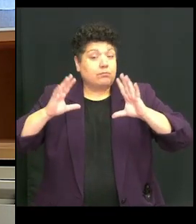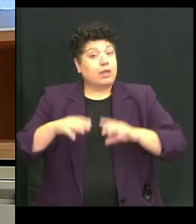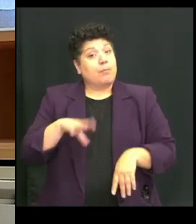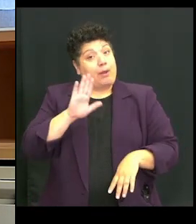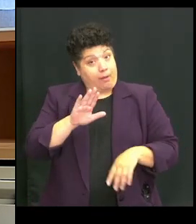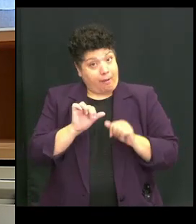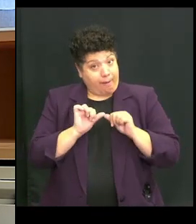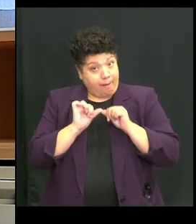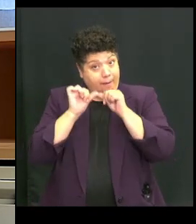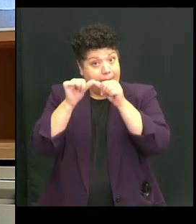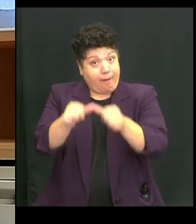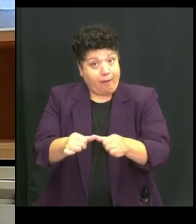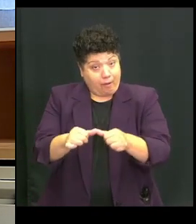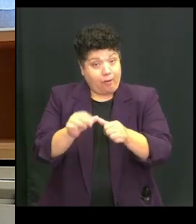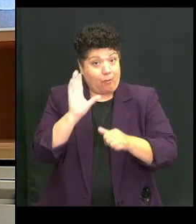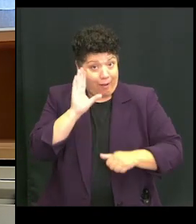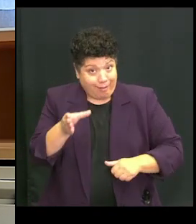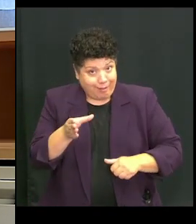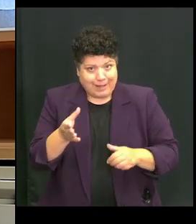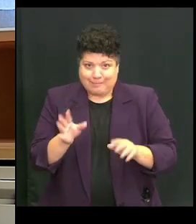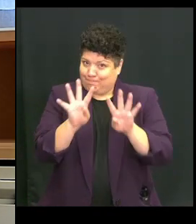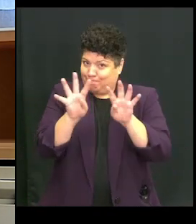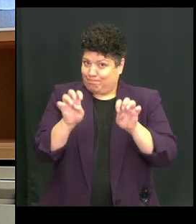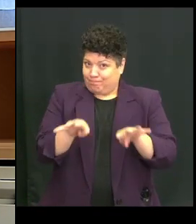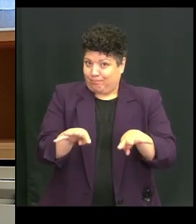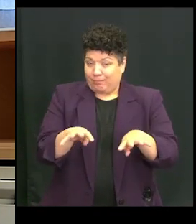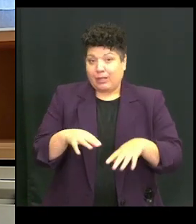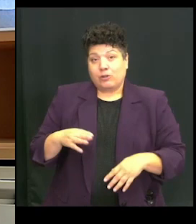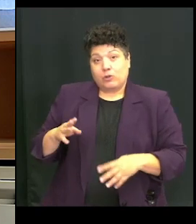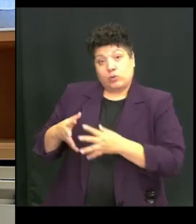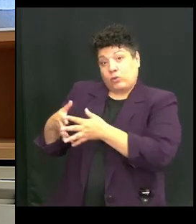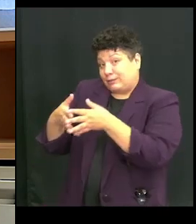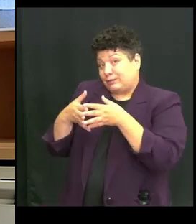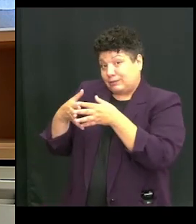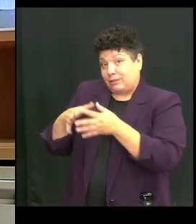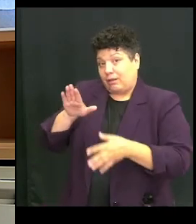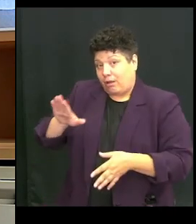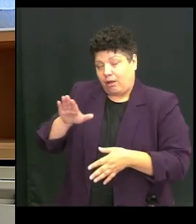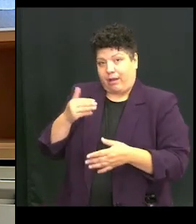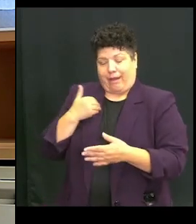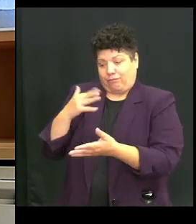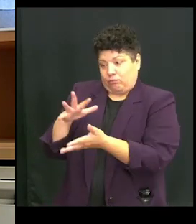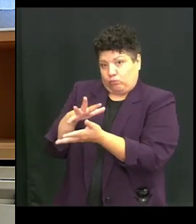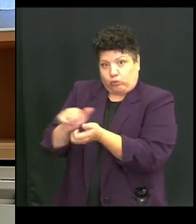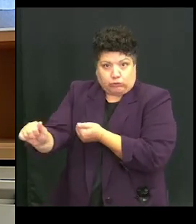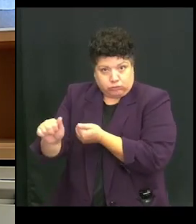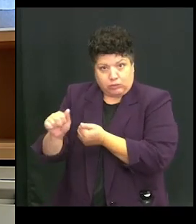The US spiraled towards increasingly destructive polarization in a remarkably short span of time.